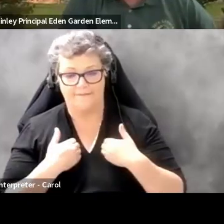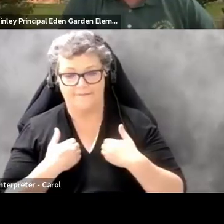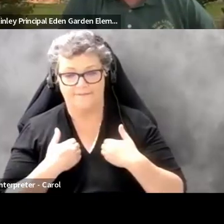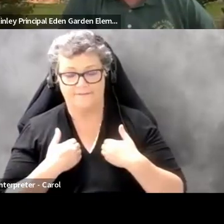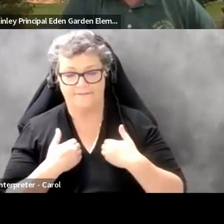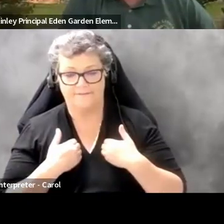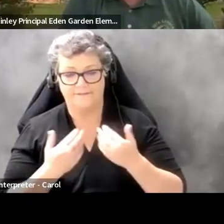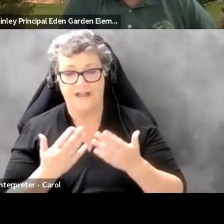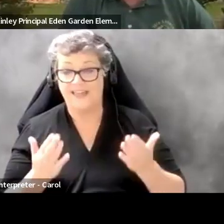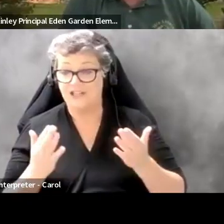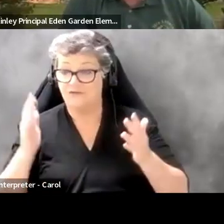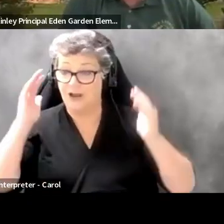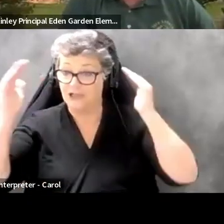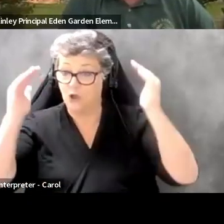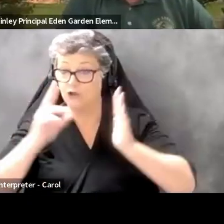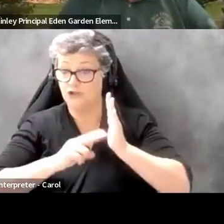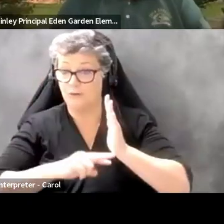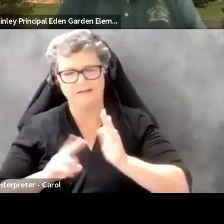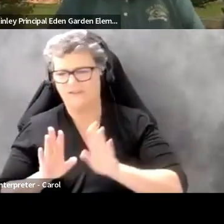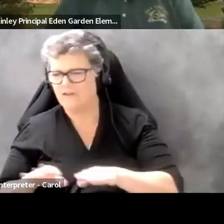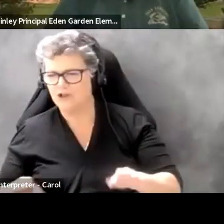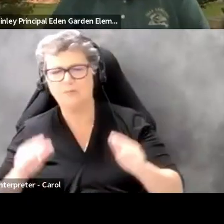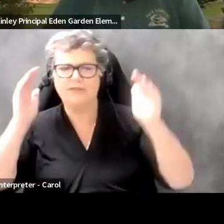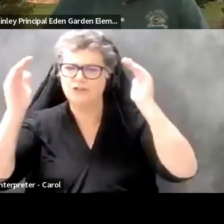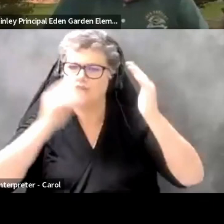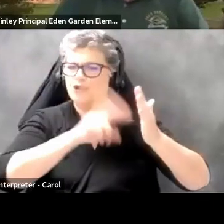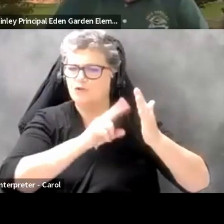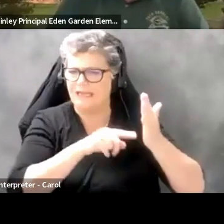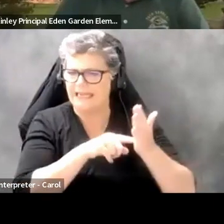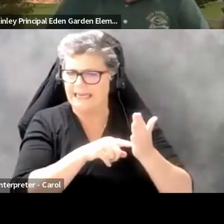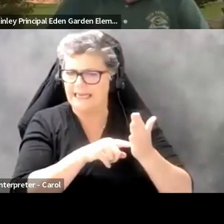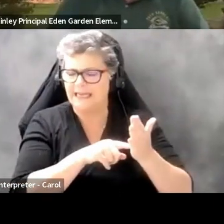for for grown-ups to read not for the children to read but for the grown-ups to read that says